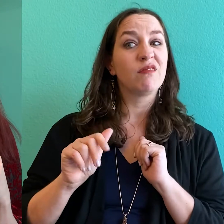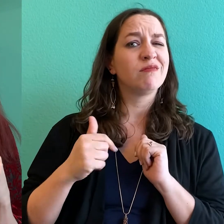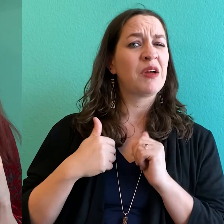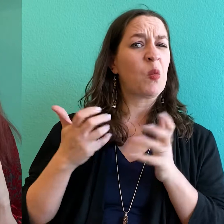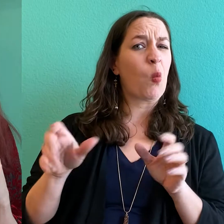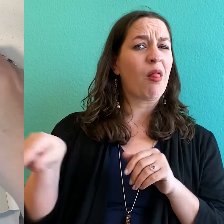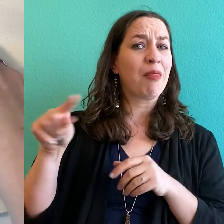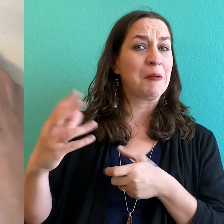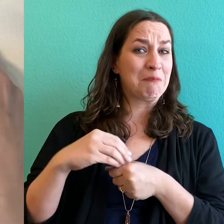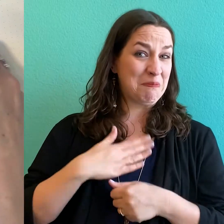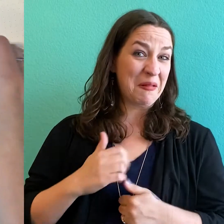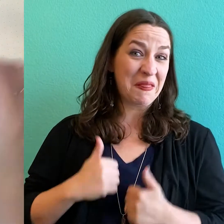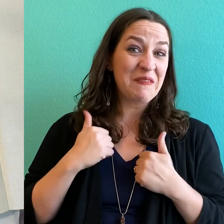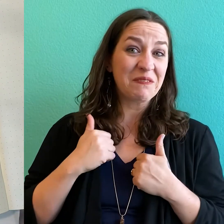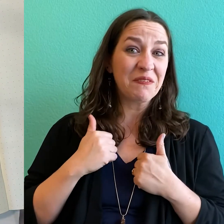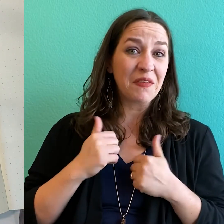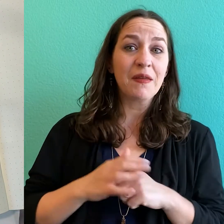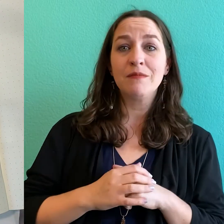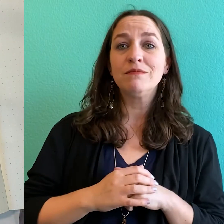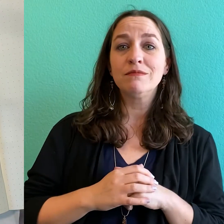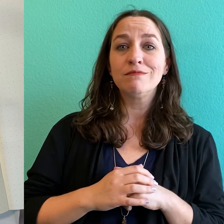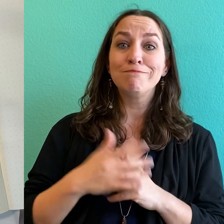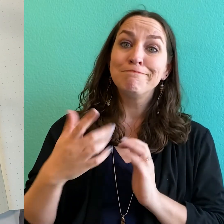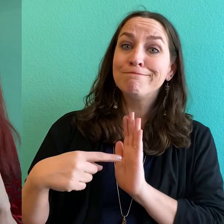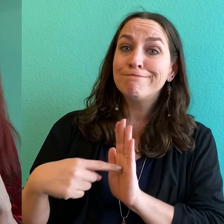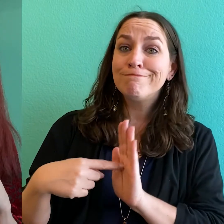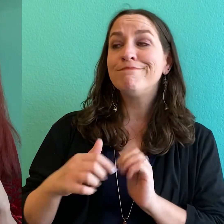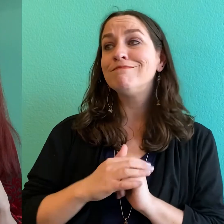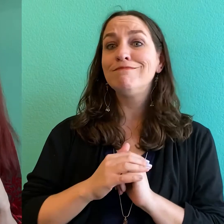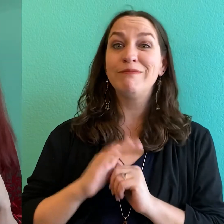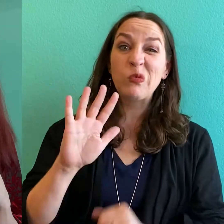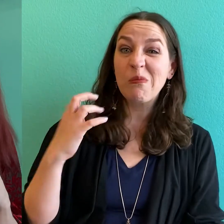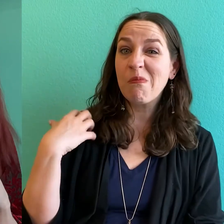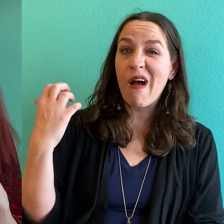who are in my life that maybe I don't want to be in my life. Maybe they are